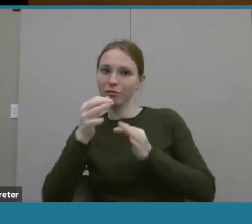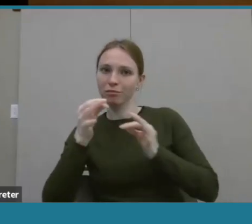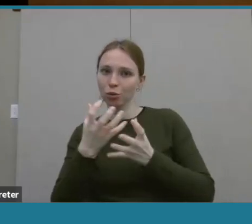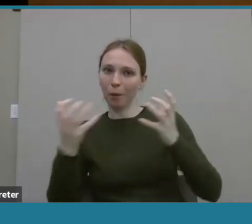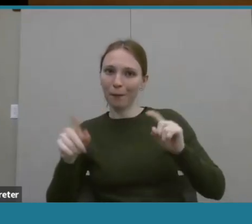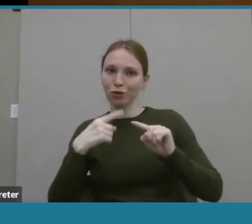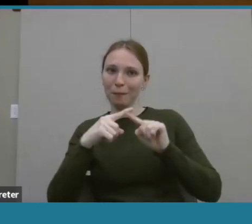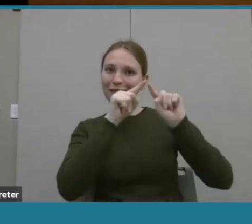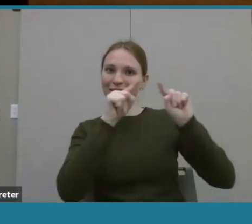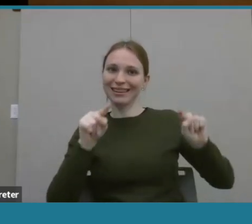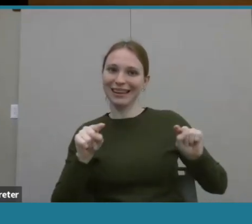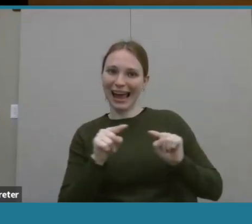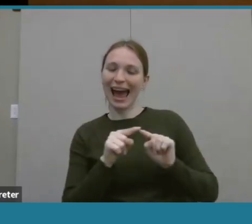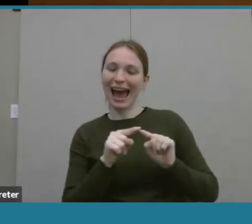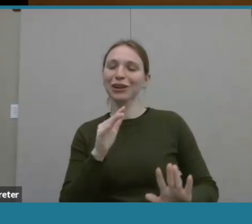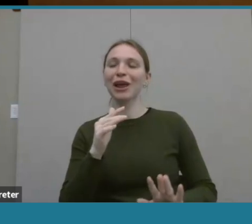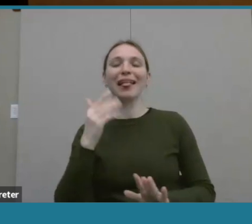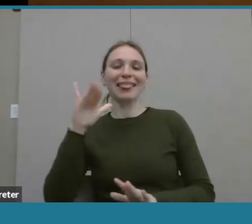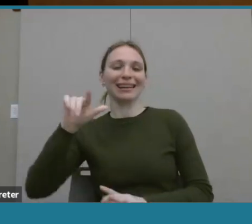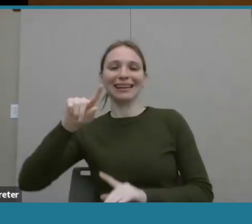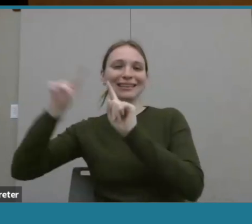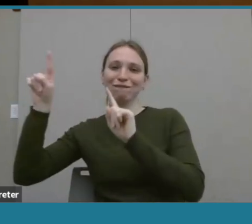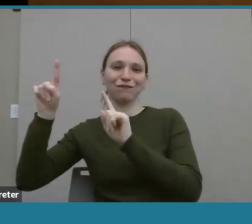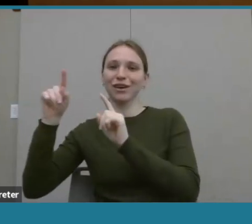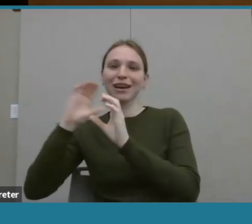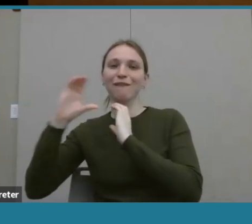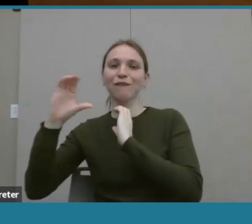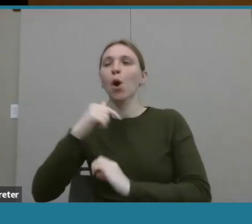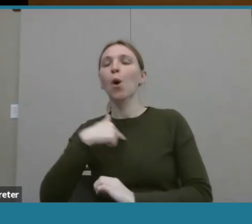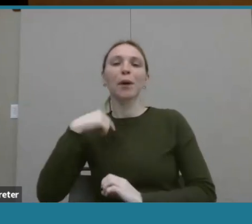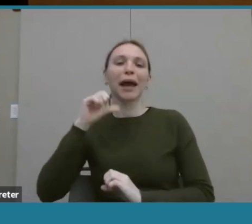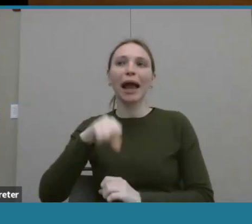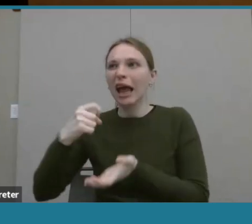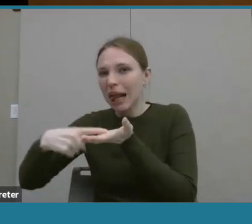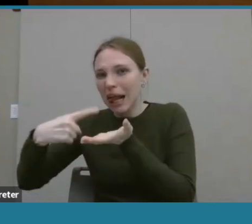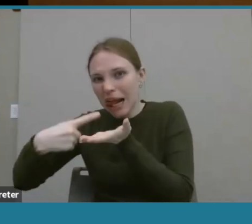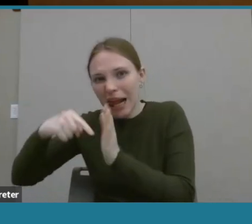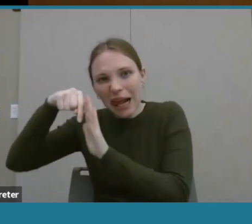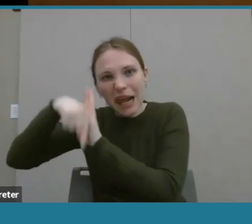We can, we can nerd out together about font sizes and placements and color schemes all you want, so find me later if you want.